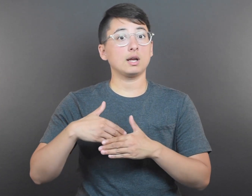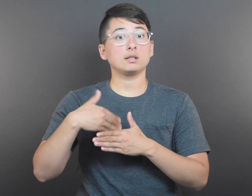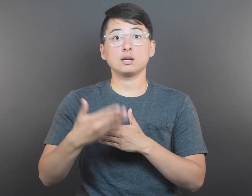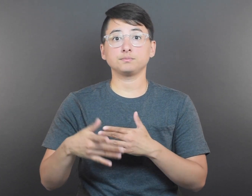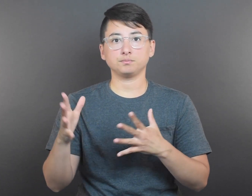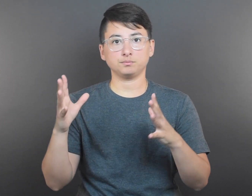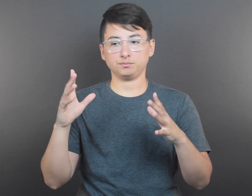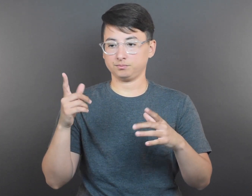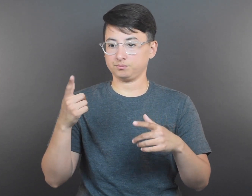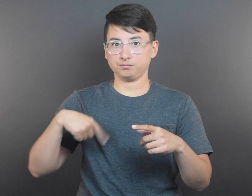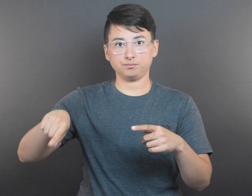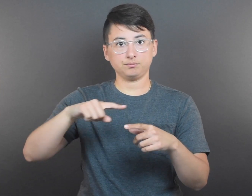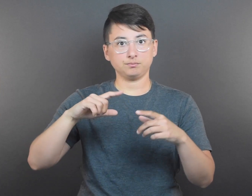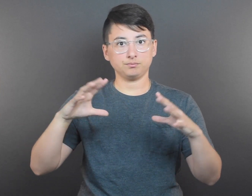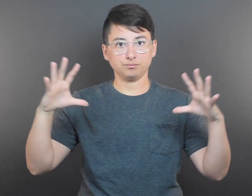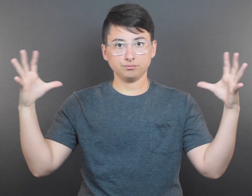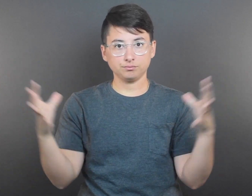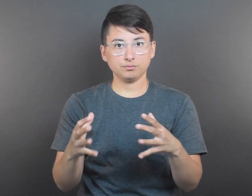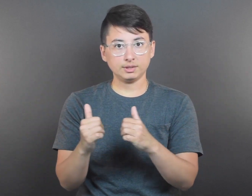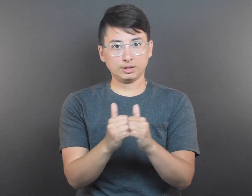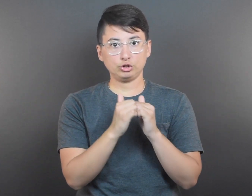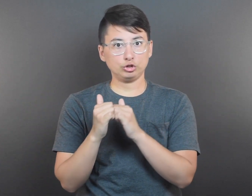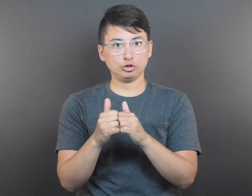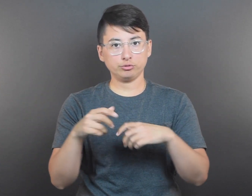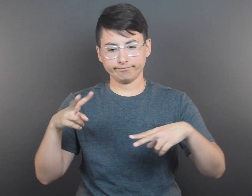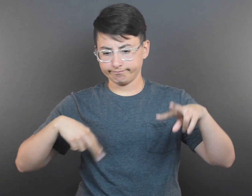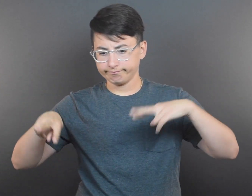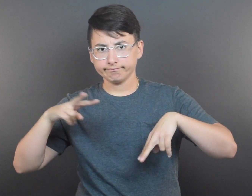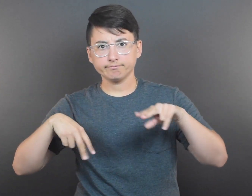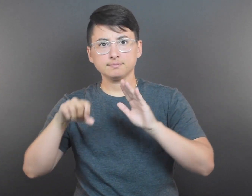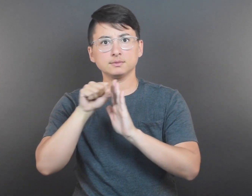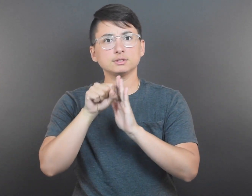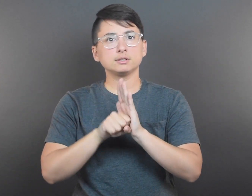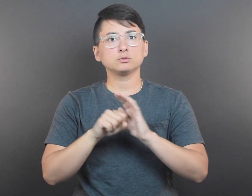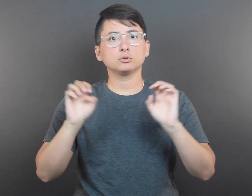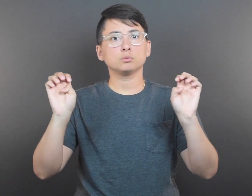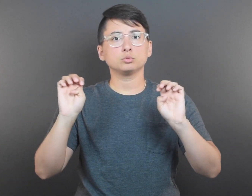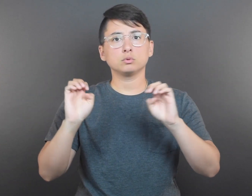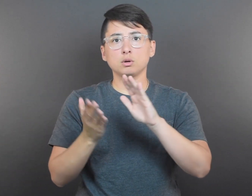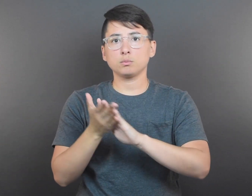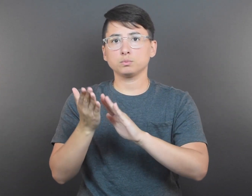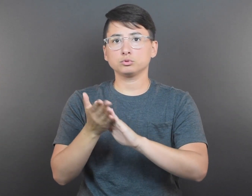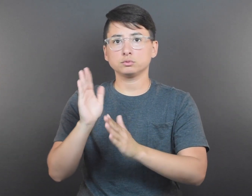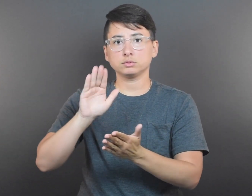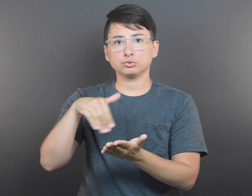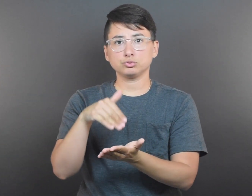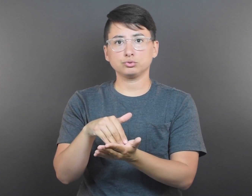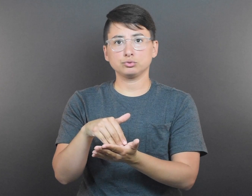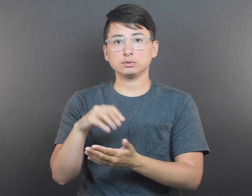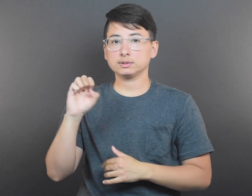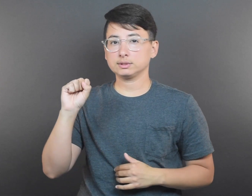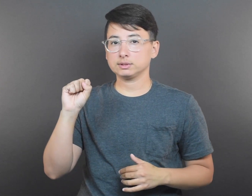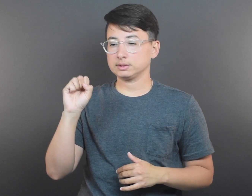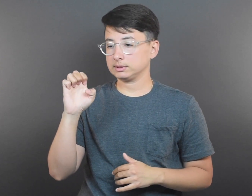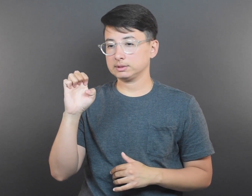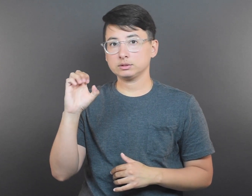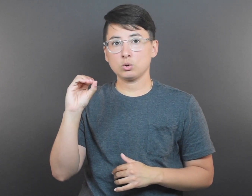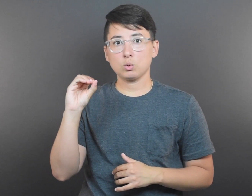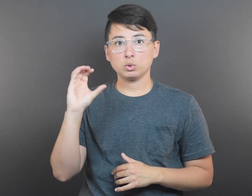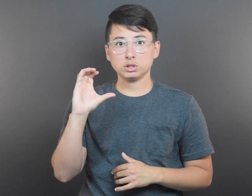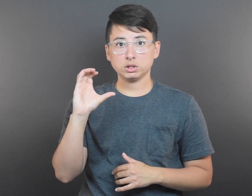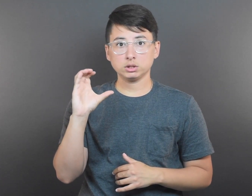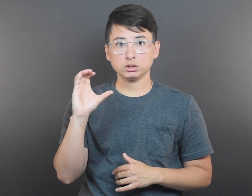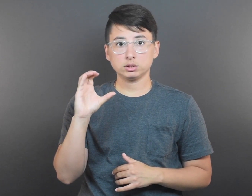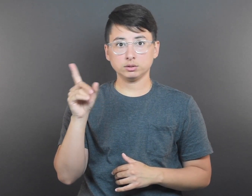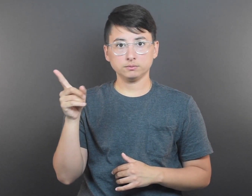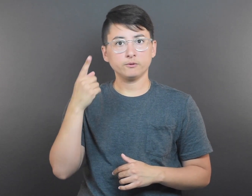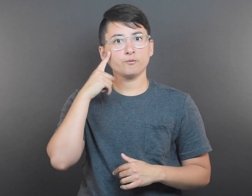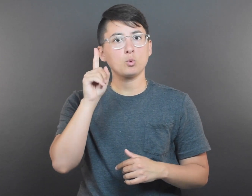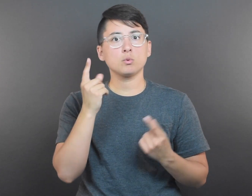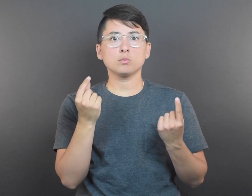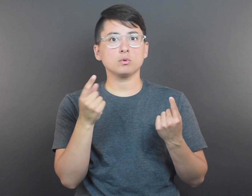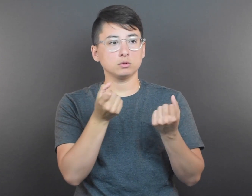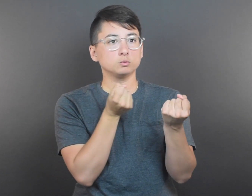Together they looked to the State Emergency Operations Center (SEOC) for support in setting